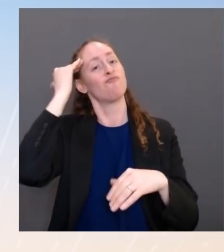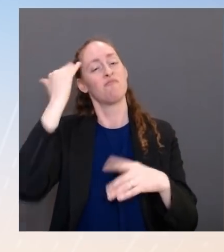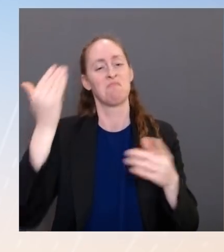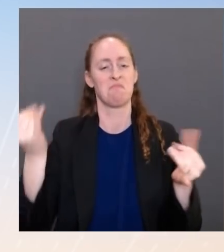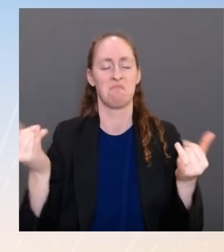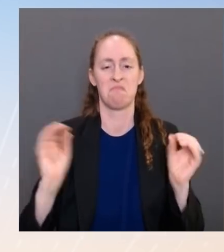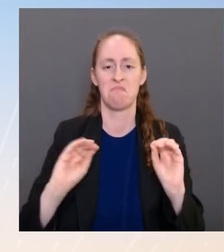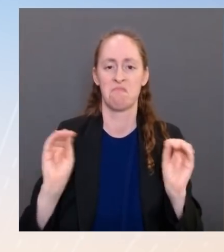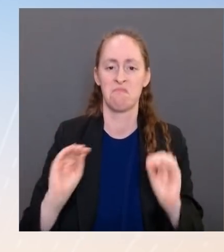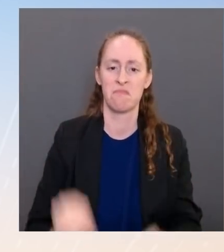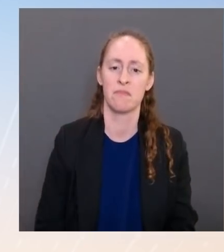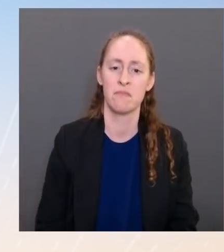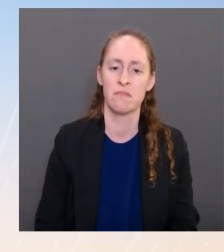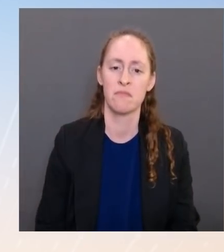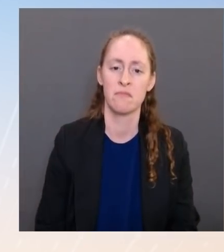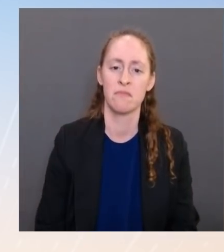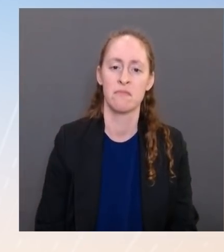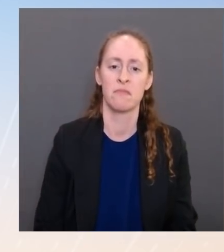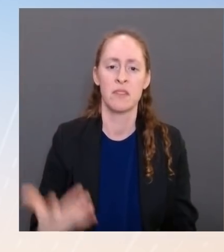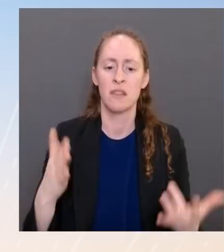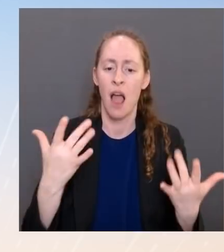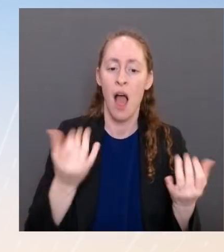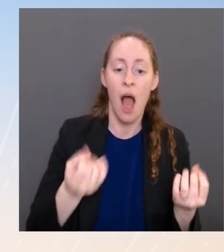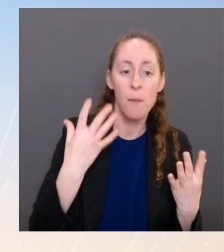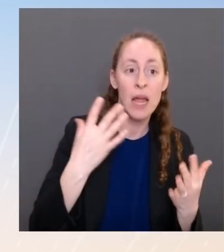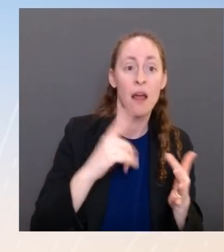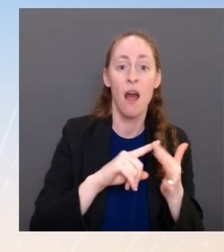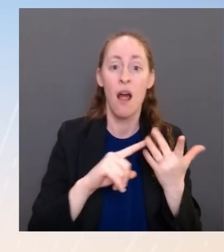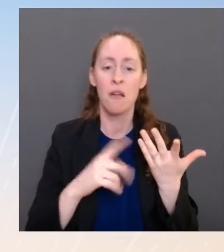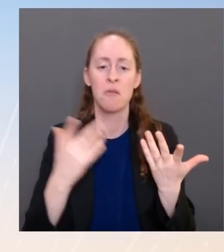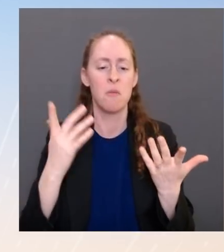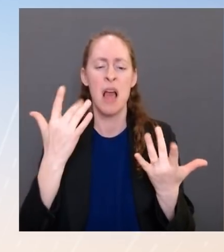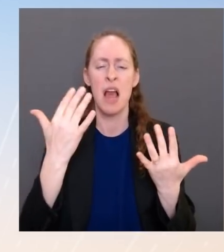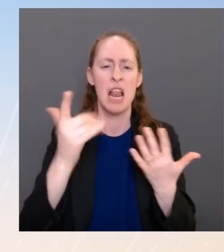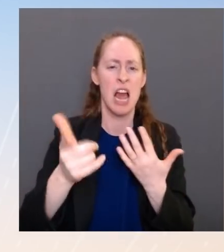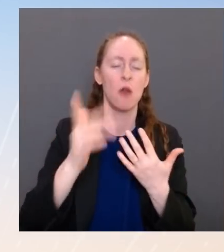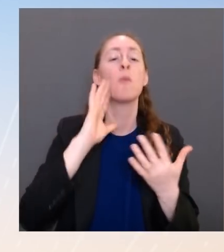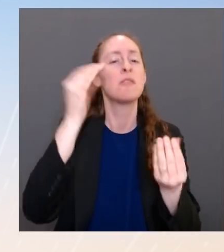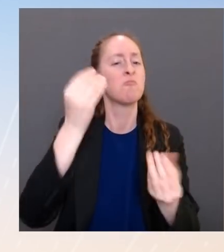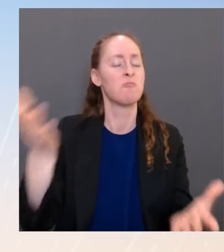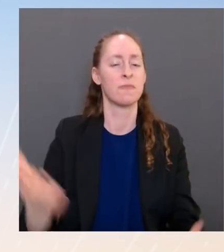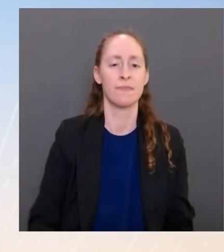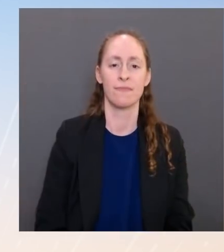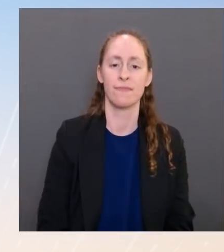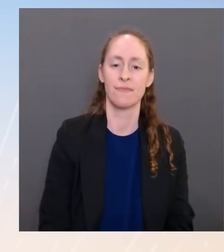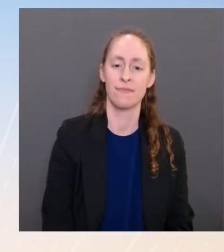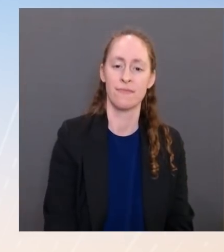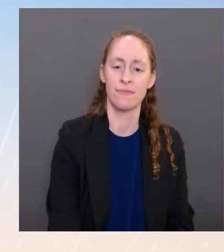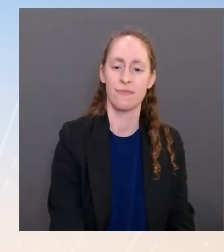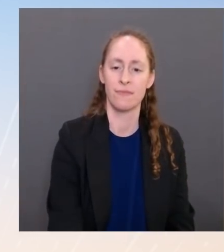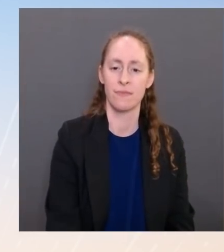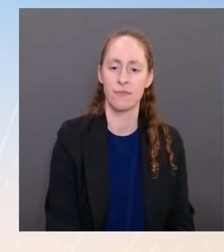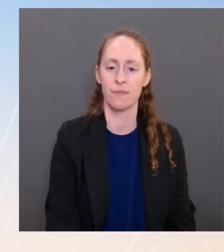But we expect we'll have more to say in the coming weeks. The Press: Elon Musk today said that he would reverse the decision to have Twitter --